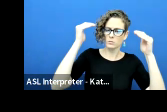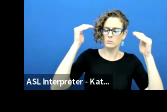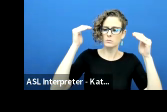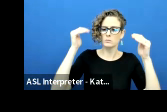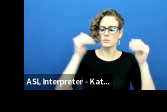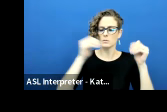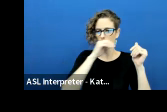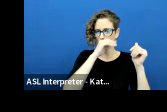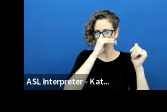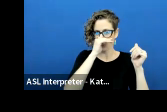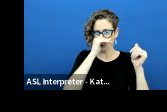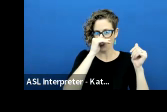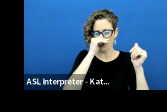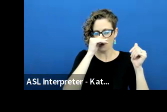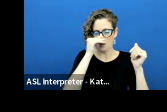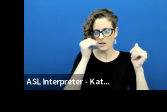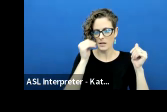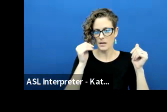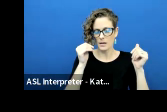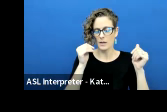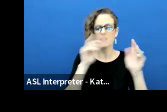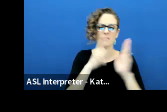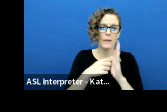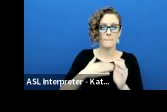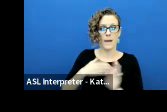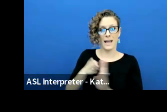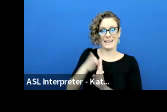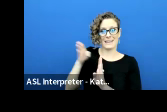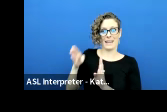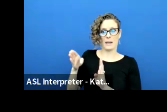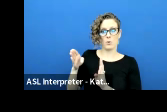try and introduce my next door neighbor like immediately next door